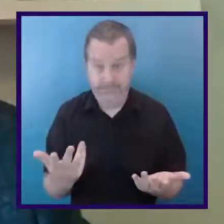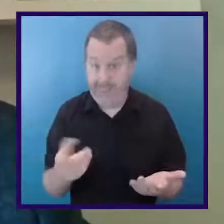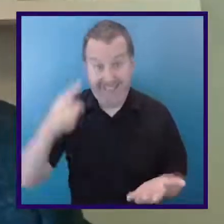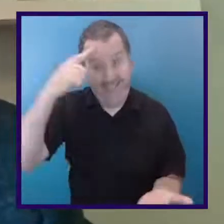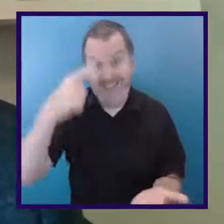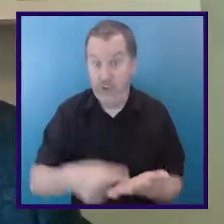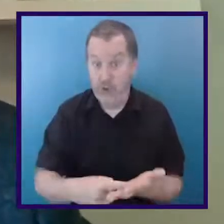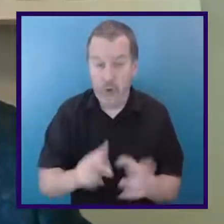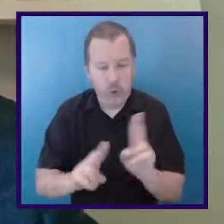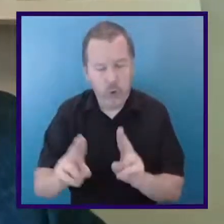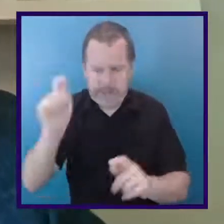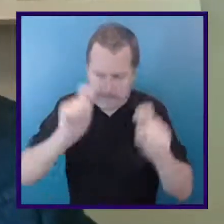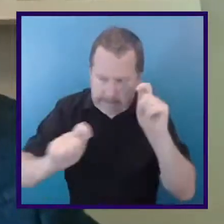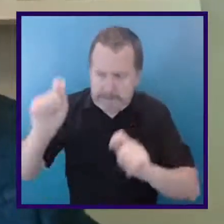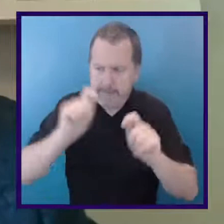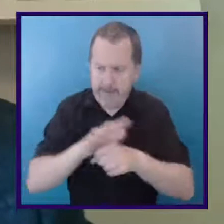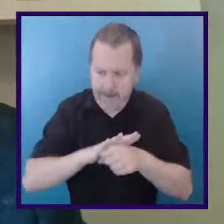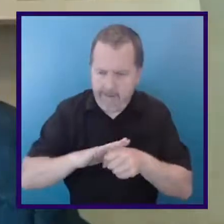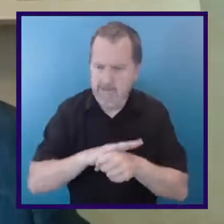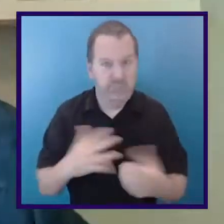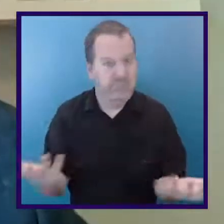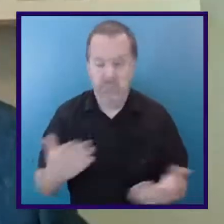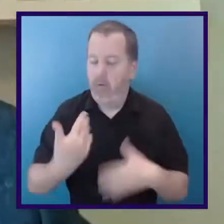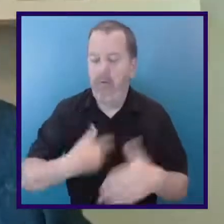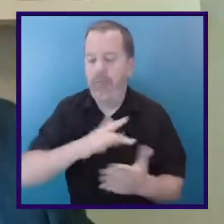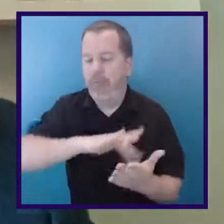a decision that has been very poorly thought through.